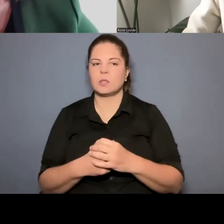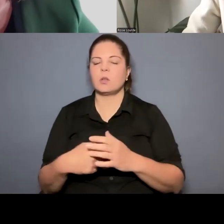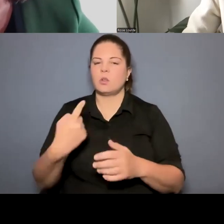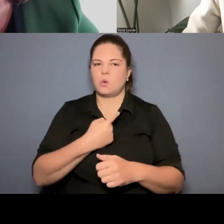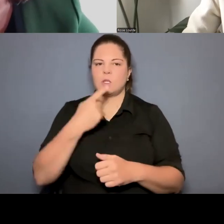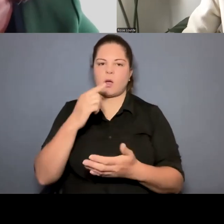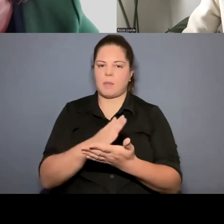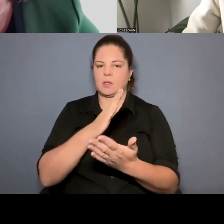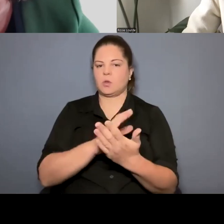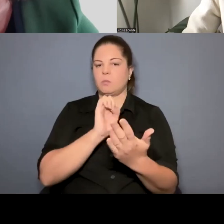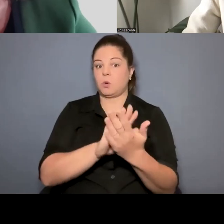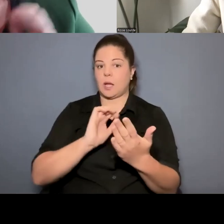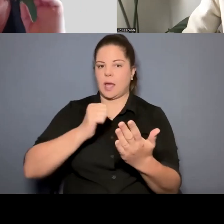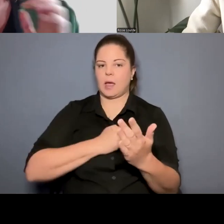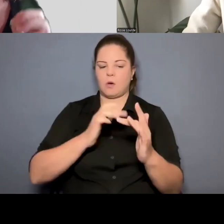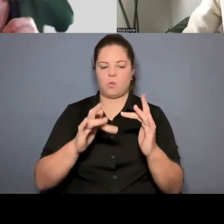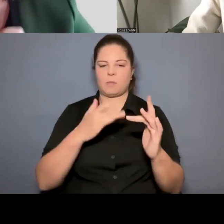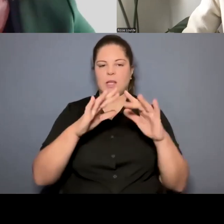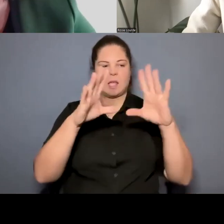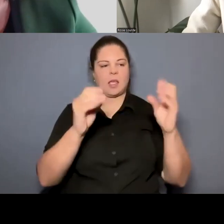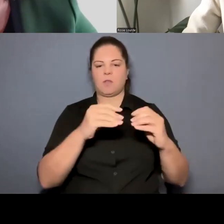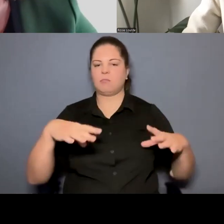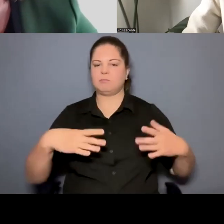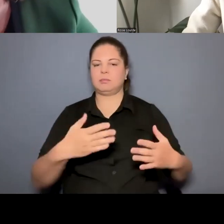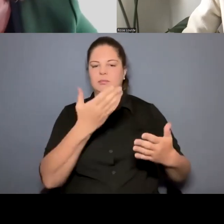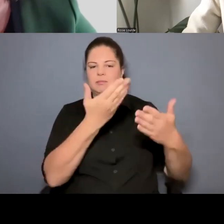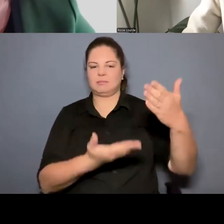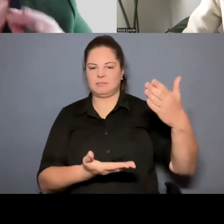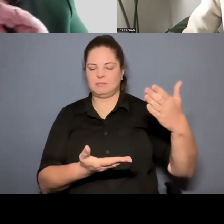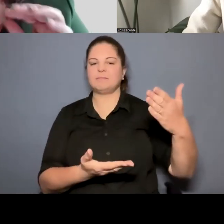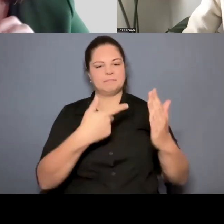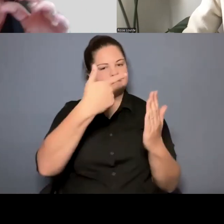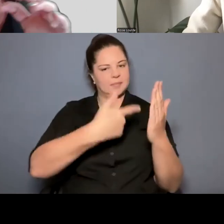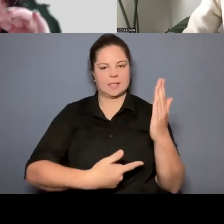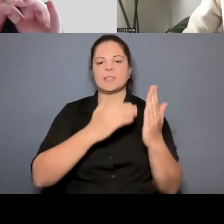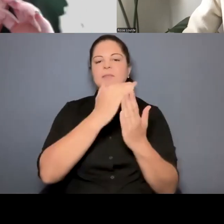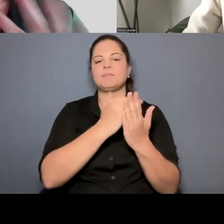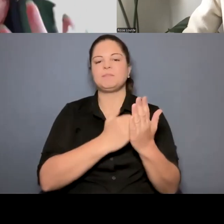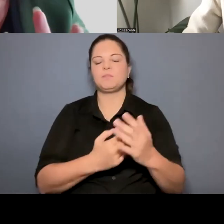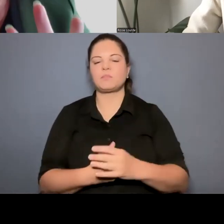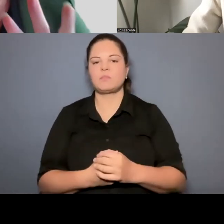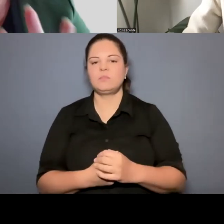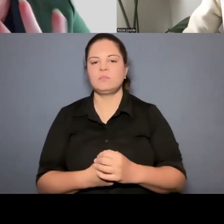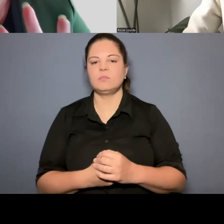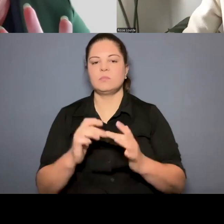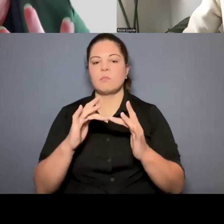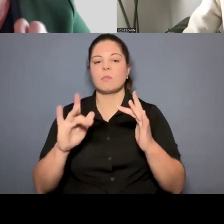you only have to go to one place, that all those options are listed and the website is not launched